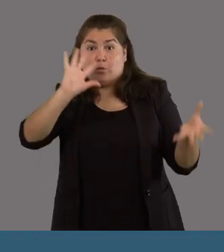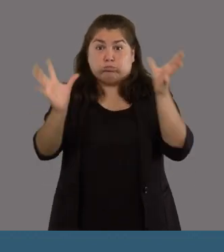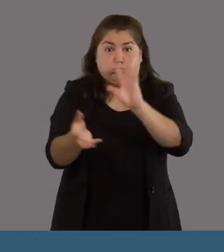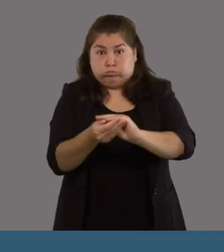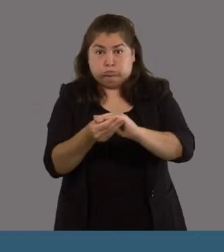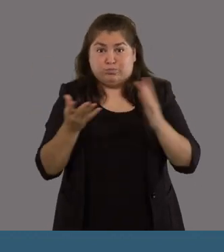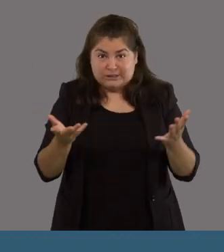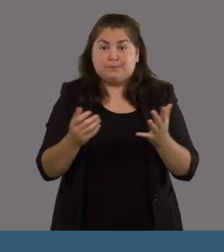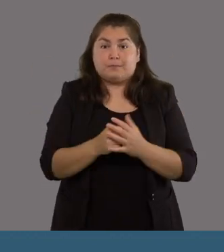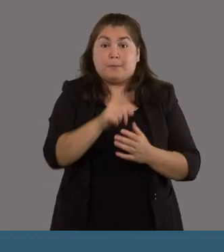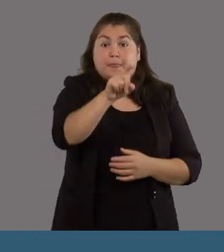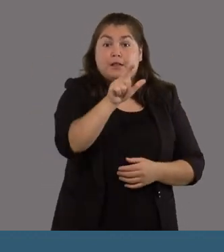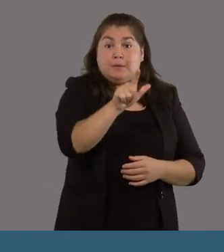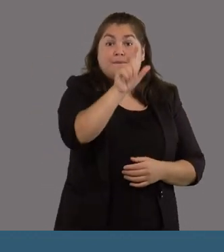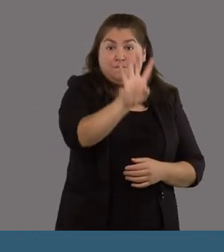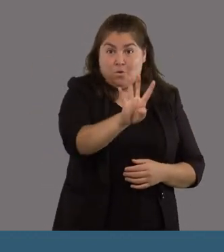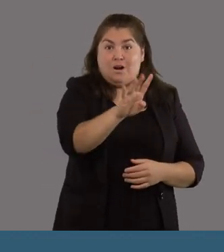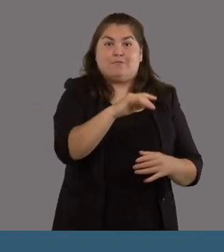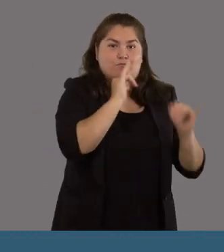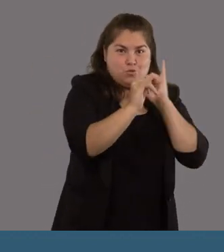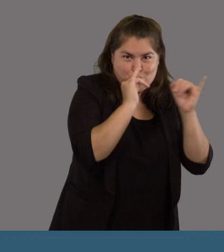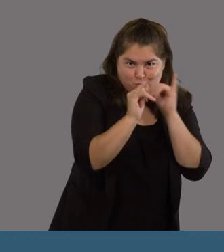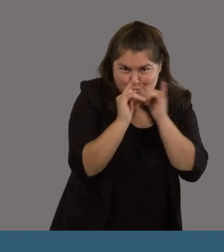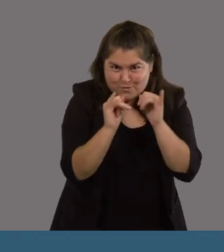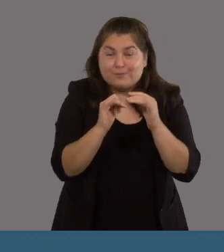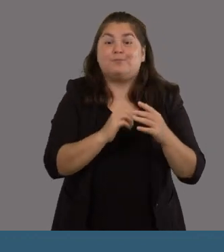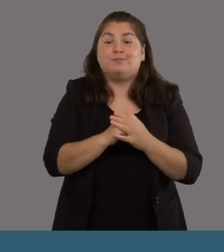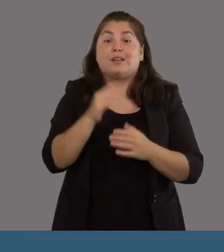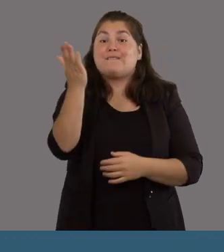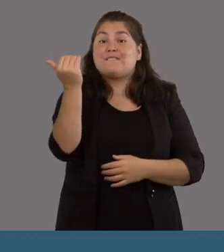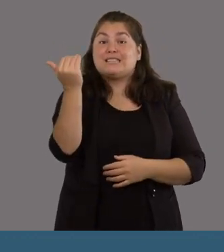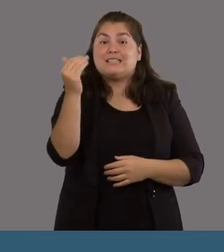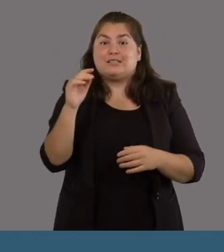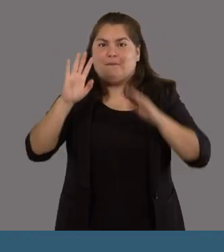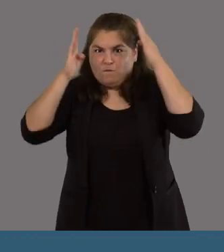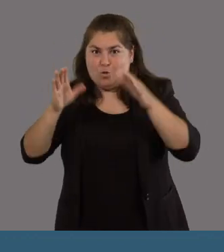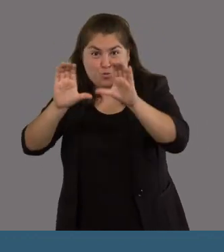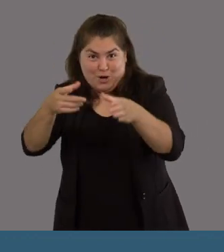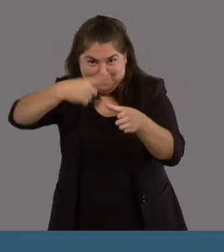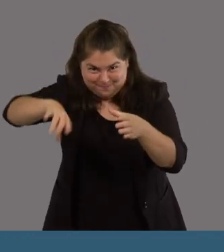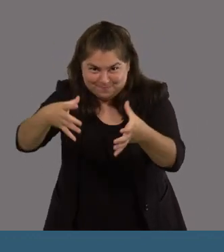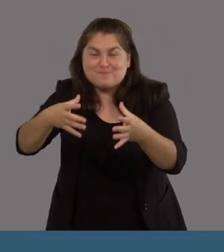In total there were 124 interviews, 15 focus groups